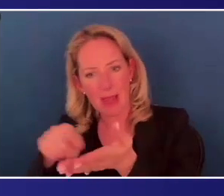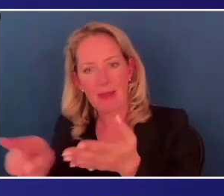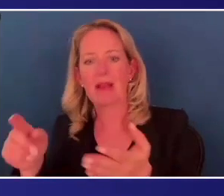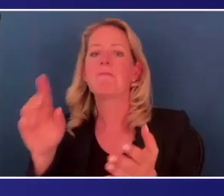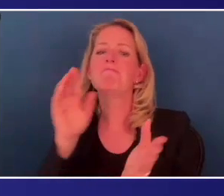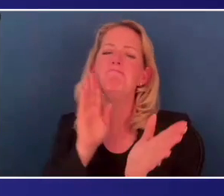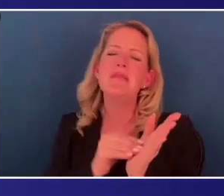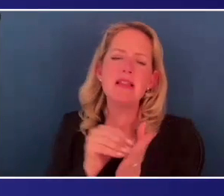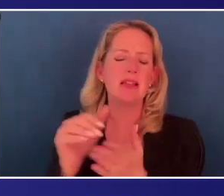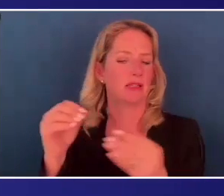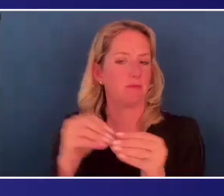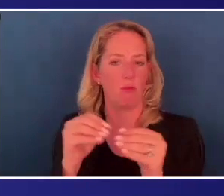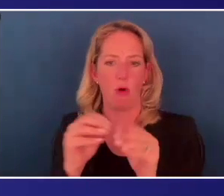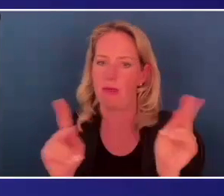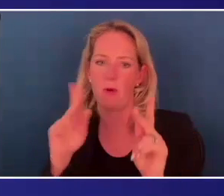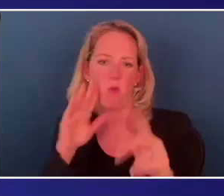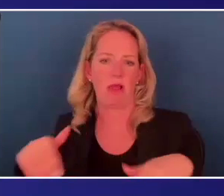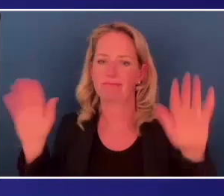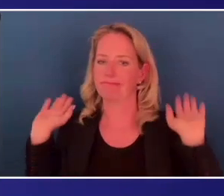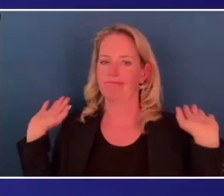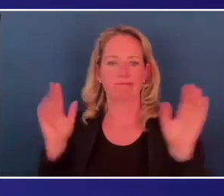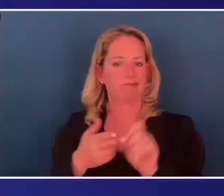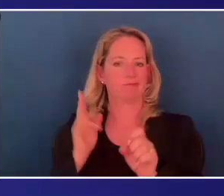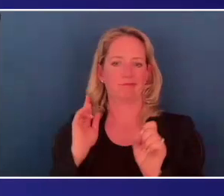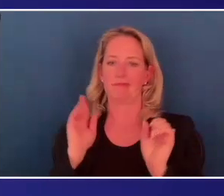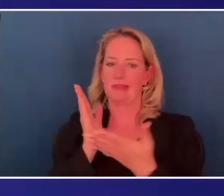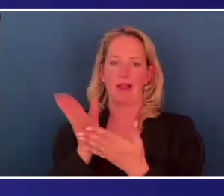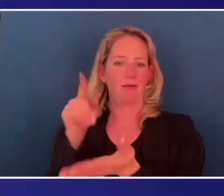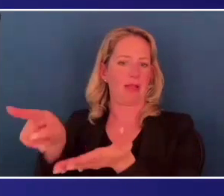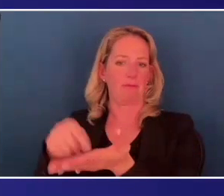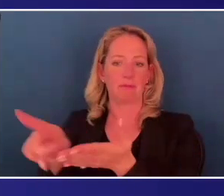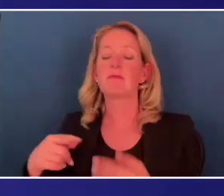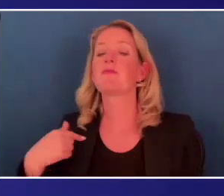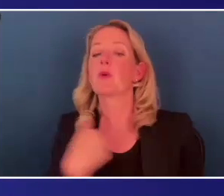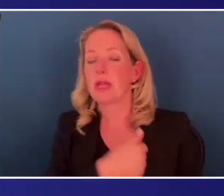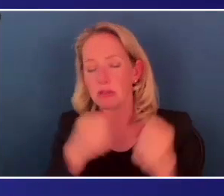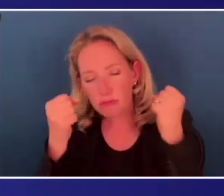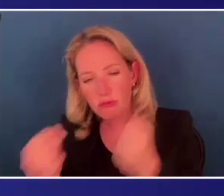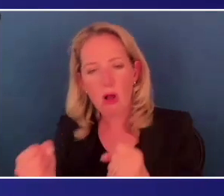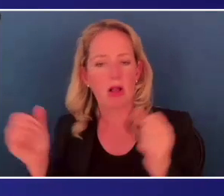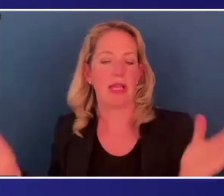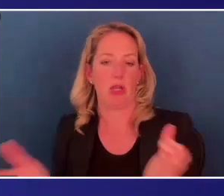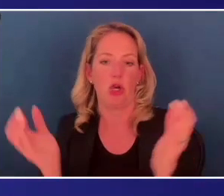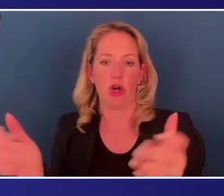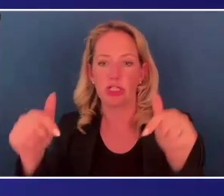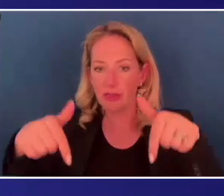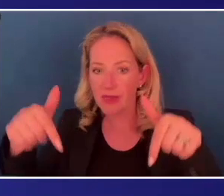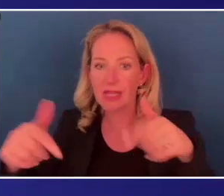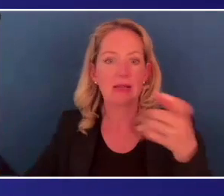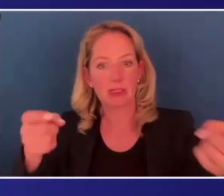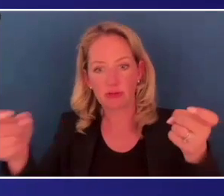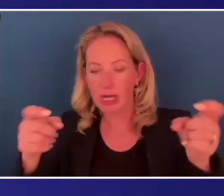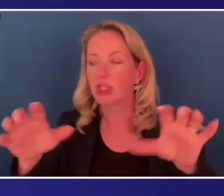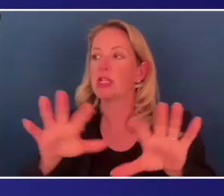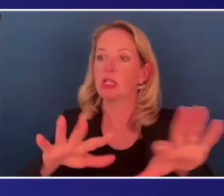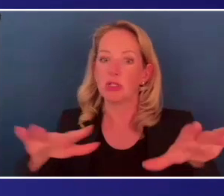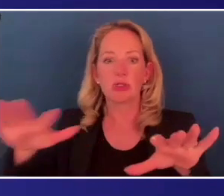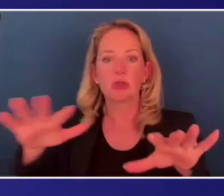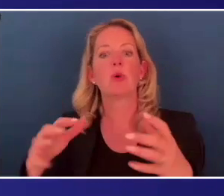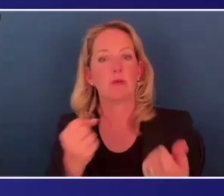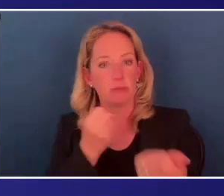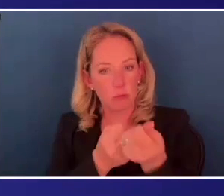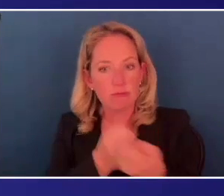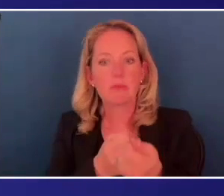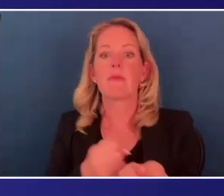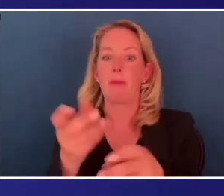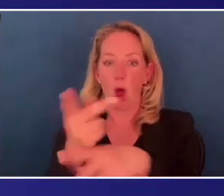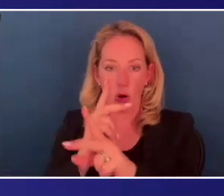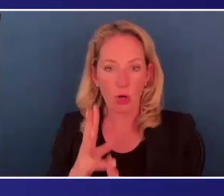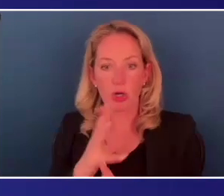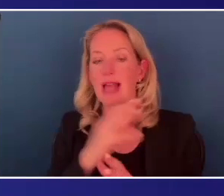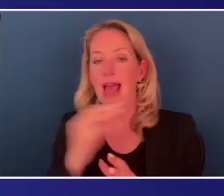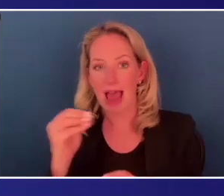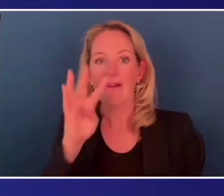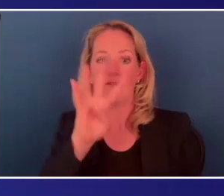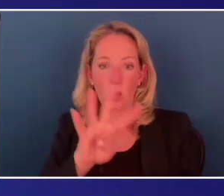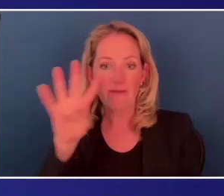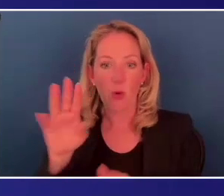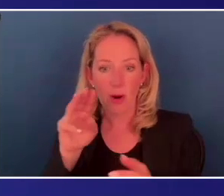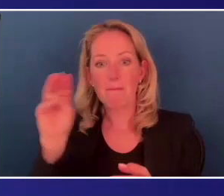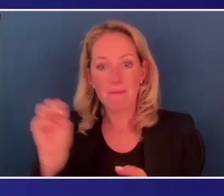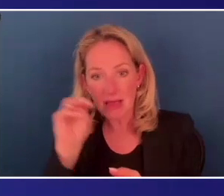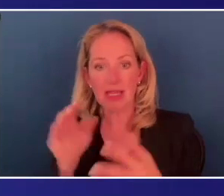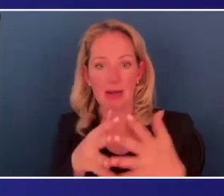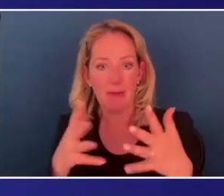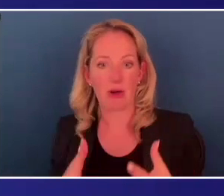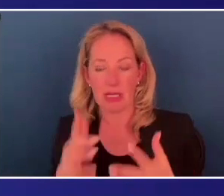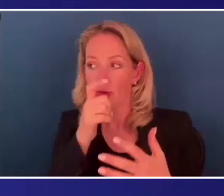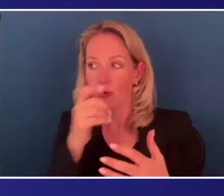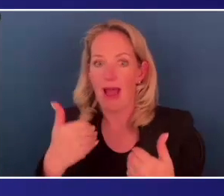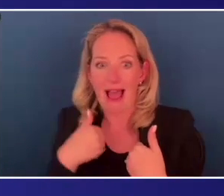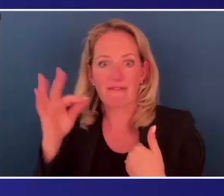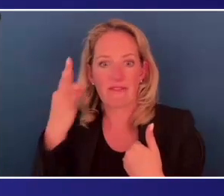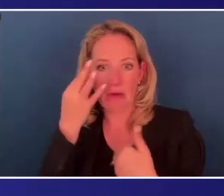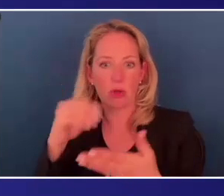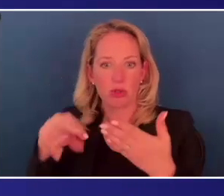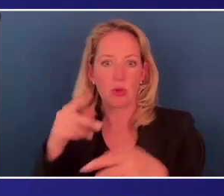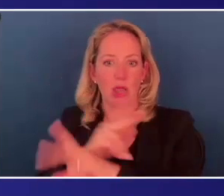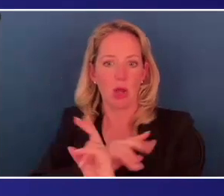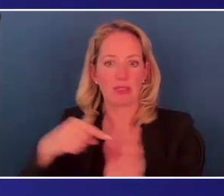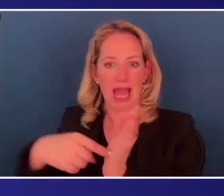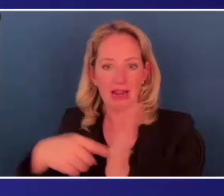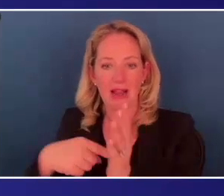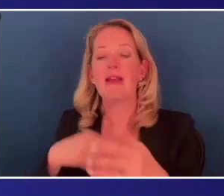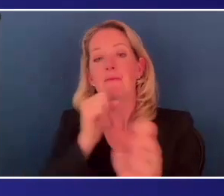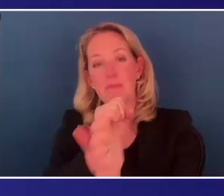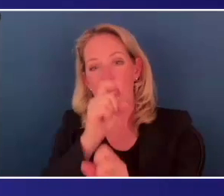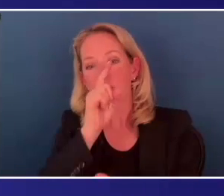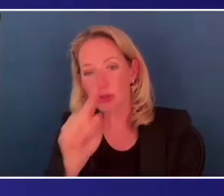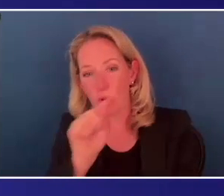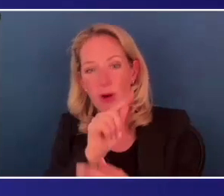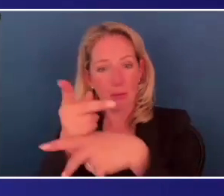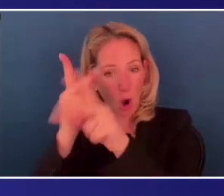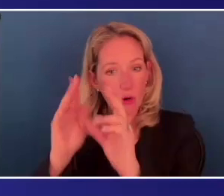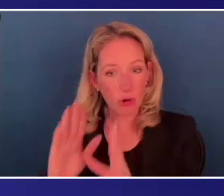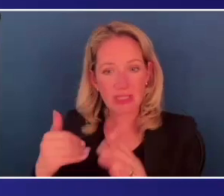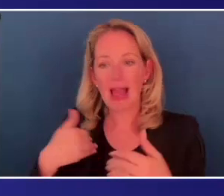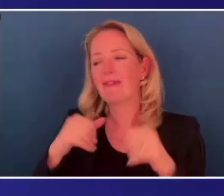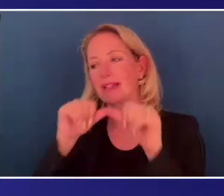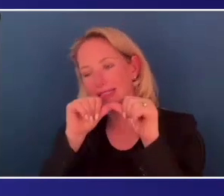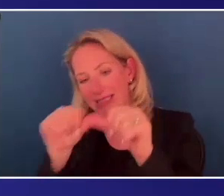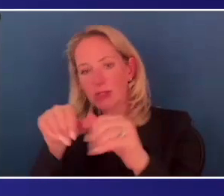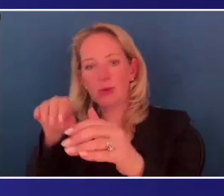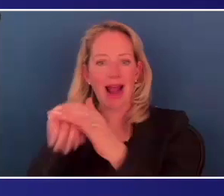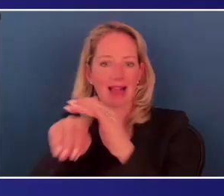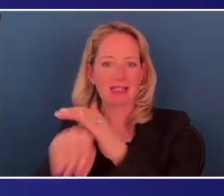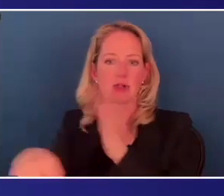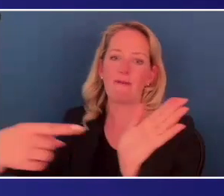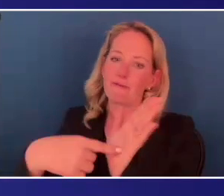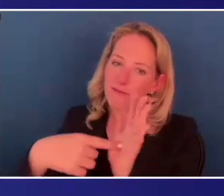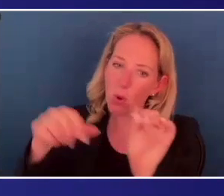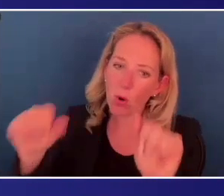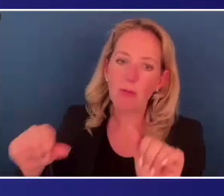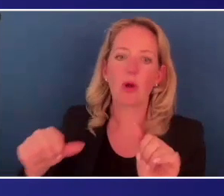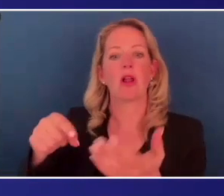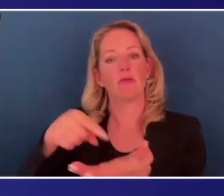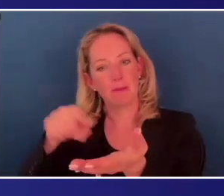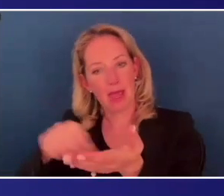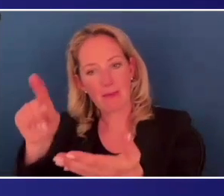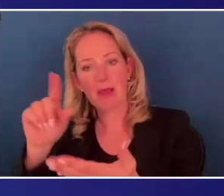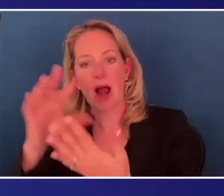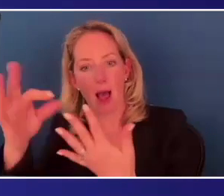Therefore, we strongly urge this administration to work on behalf of these borrowers and to uphold its statutory responsibilities to the 44 million Americans who hold federal student loan debt by ensuring these borrowers have continued access to affordable repayment options that do not sentence them to a lifetime of debt.